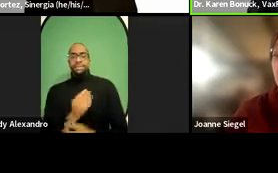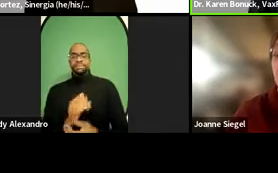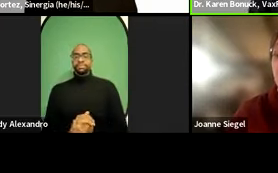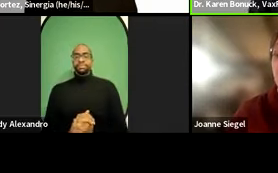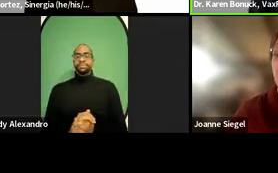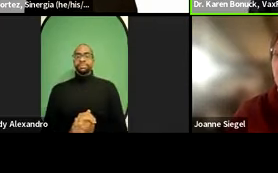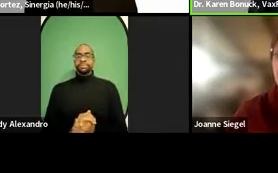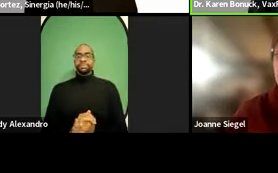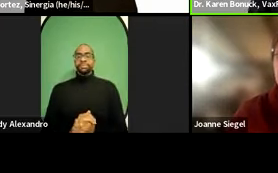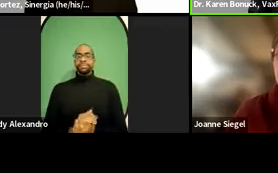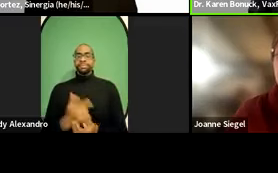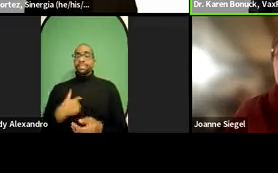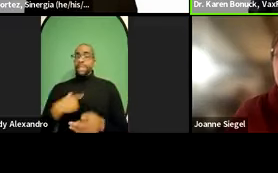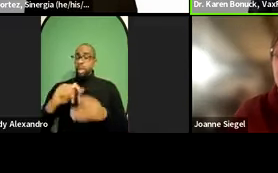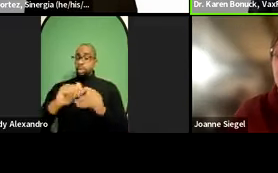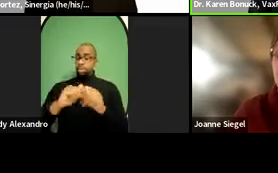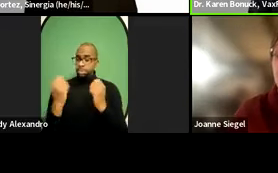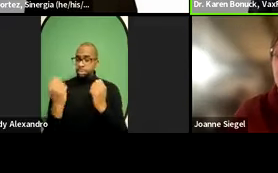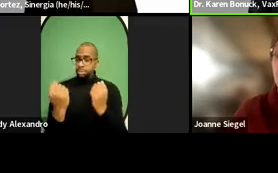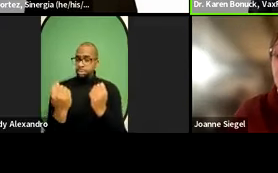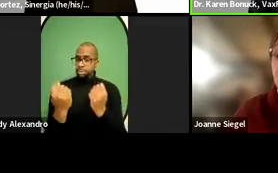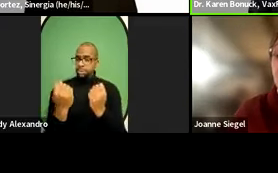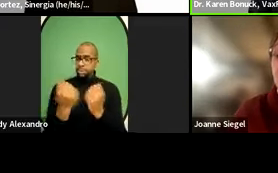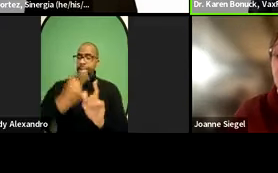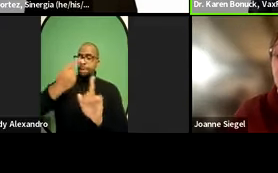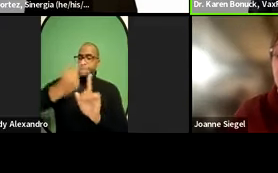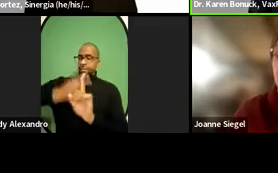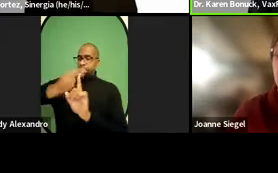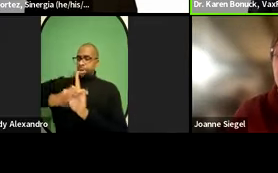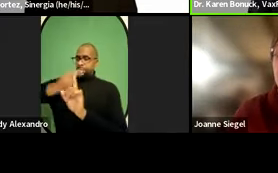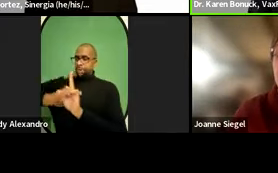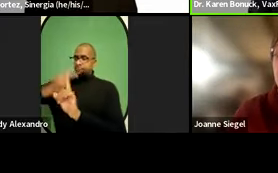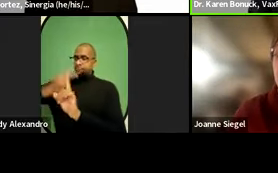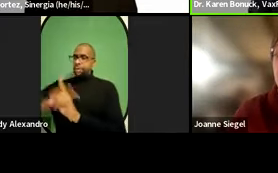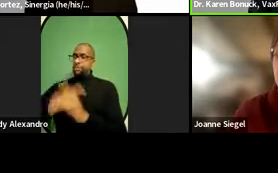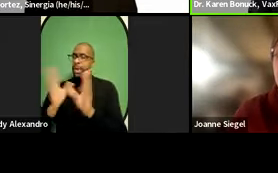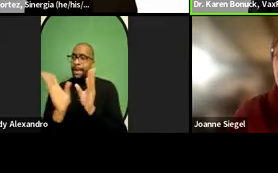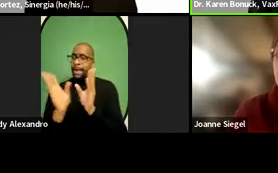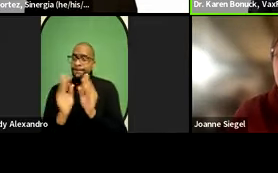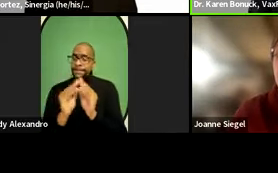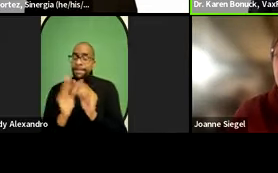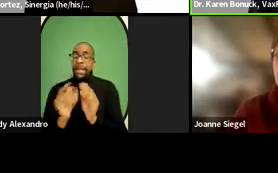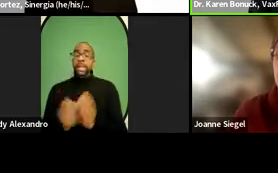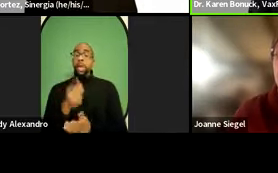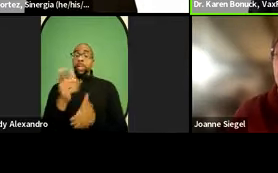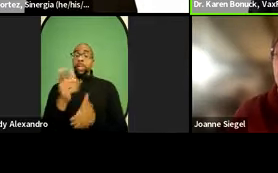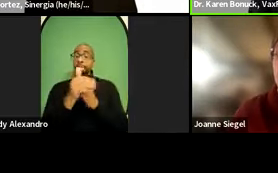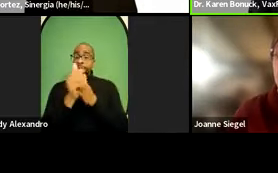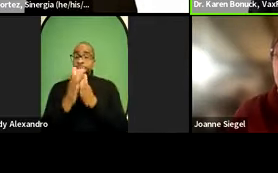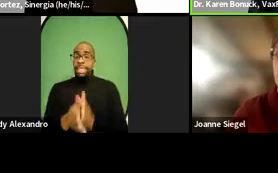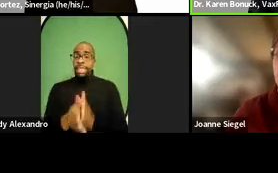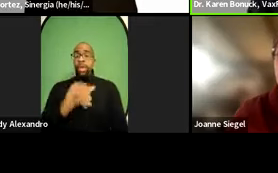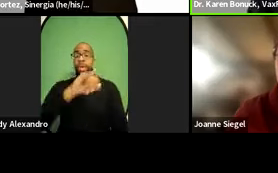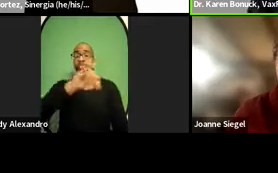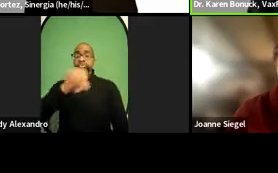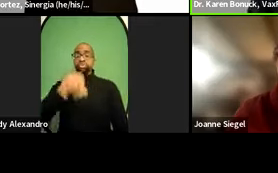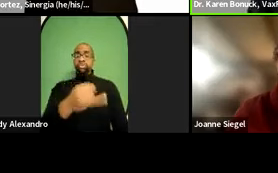been Just to let you know what we've been doing since February 2021. or two Our team has helped monthly meeting Our team has helped monthly meetings to brainstorm. include including with local leaders such including with local leaders